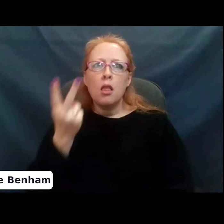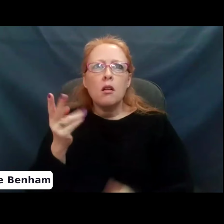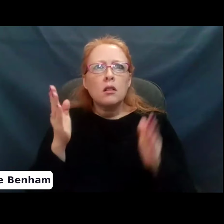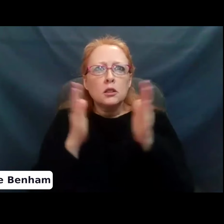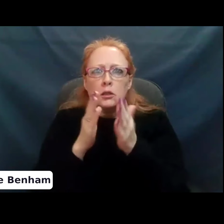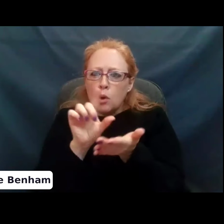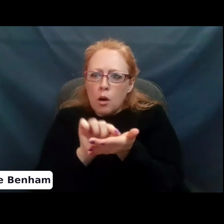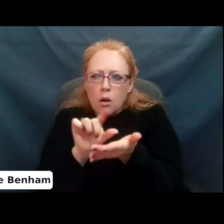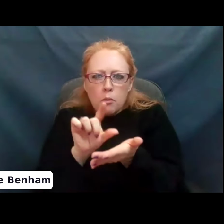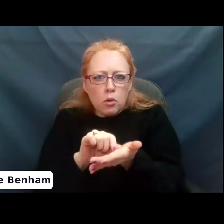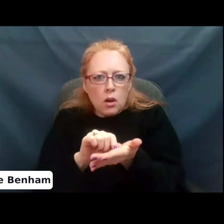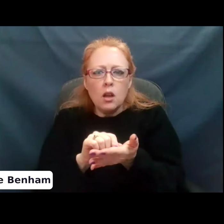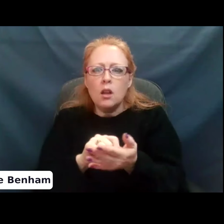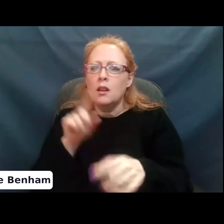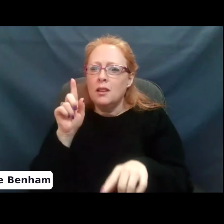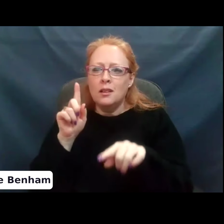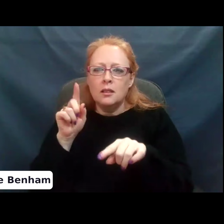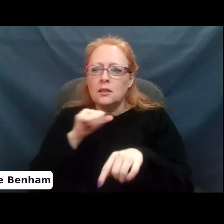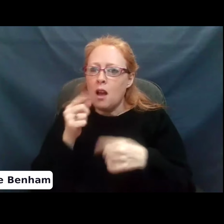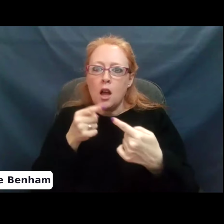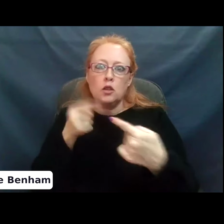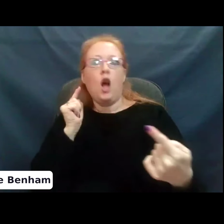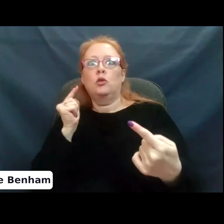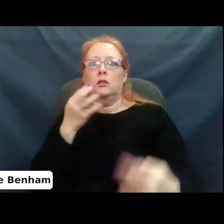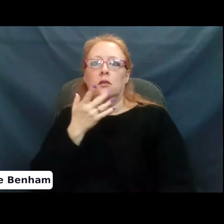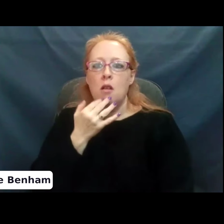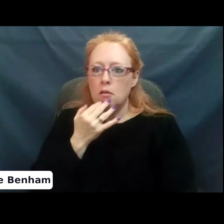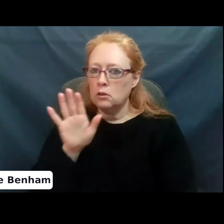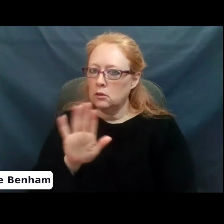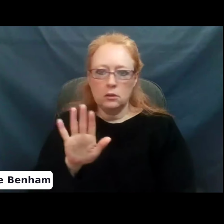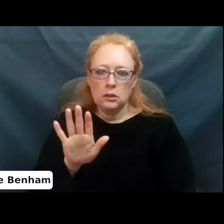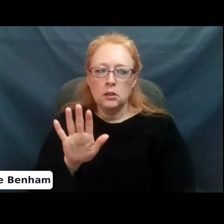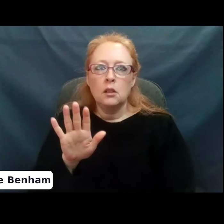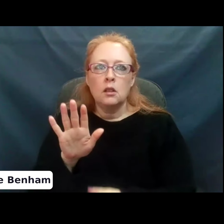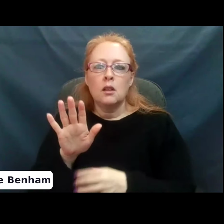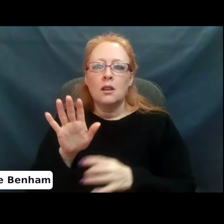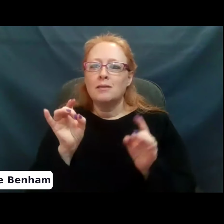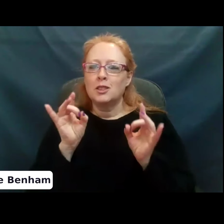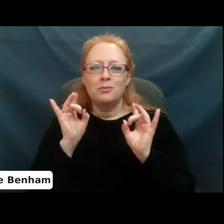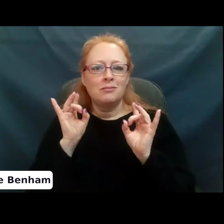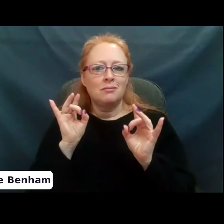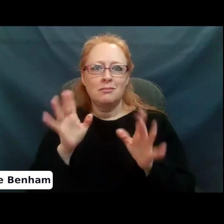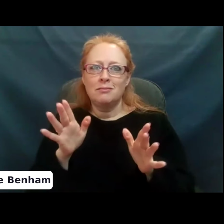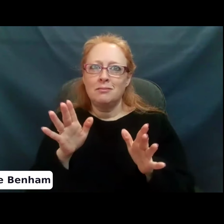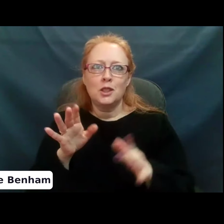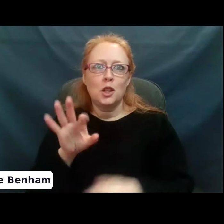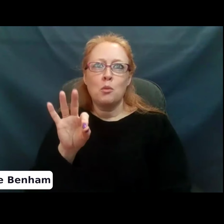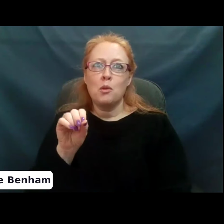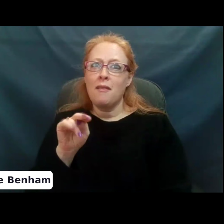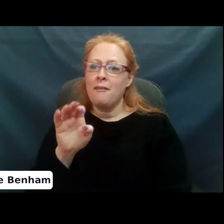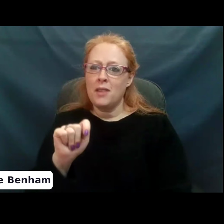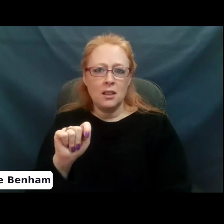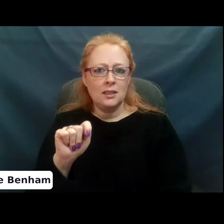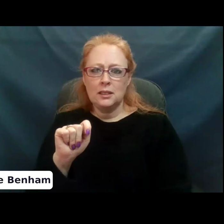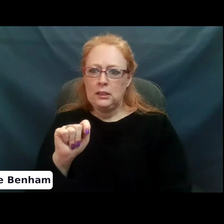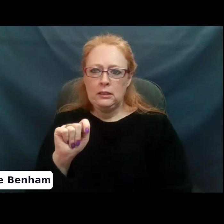I know they are reversed here.